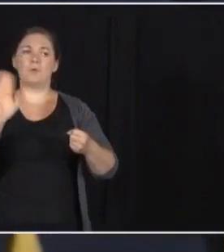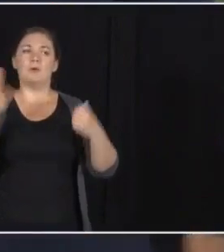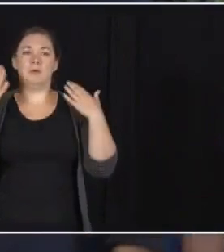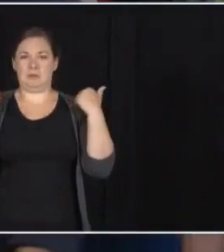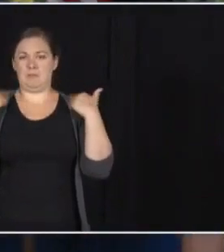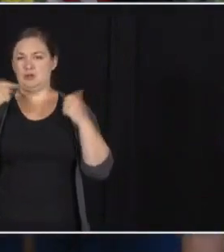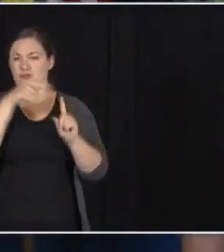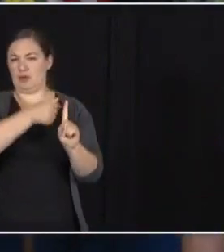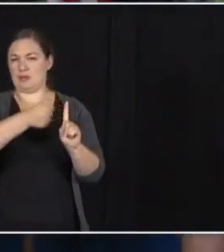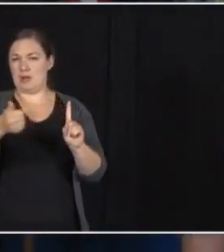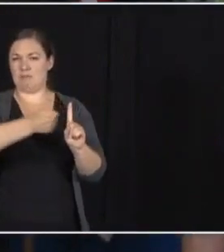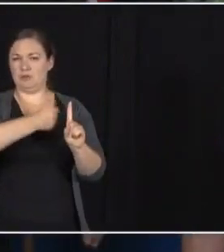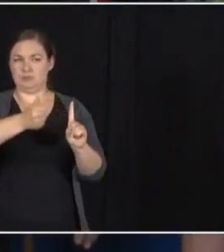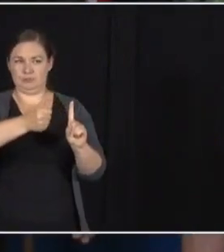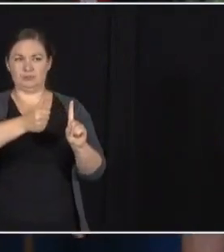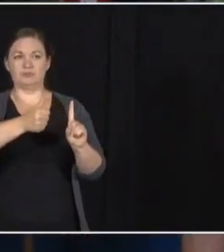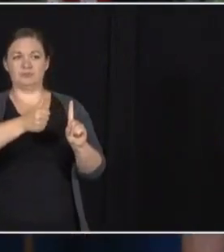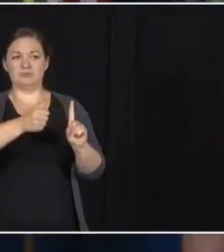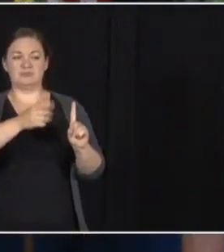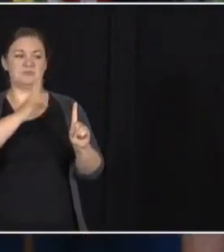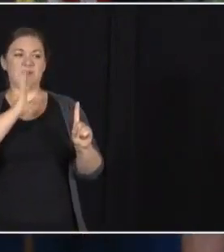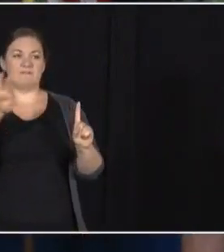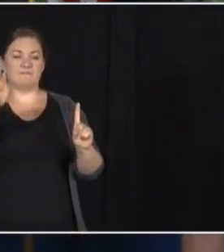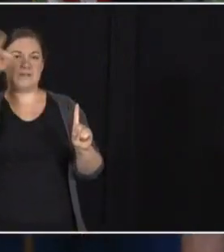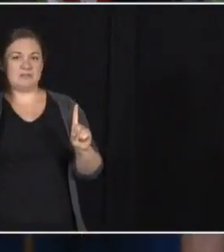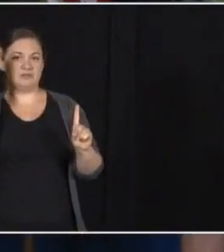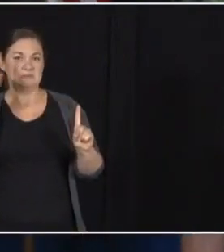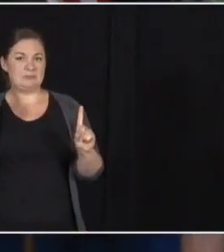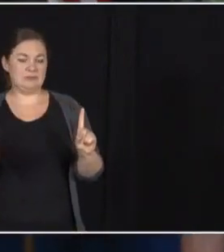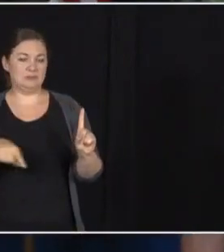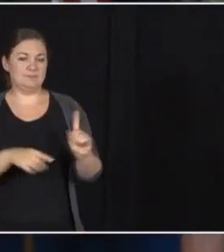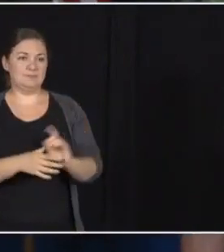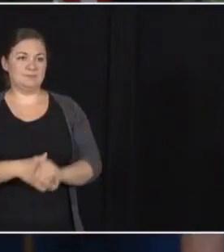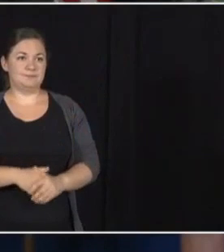My next question is for Minister Mulroney. (Speaks foreign language)